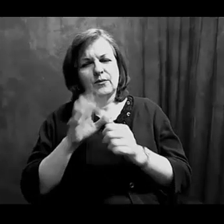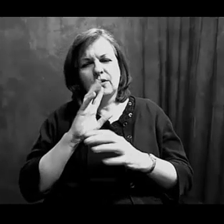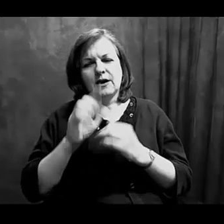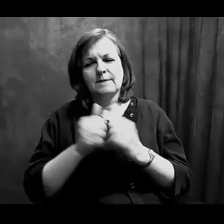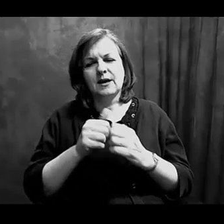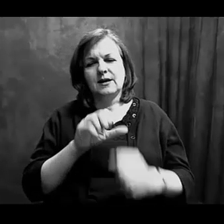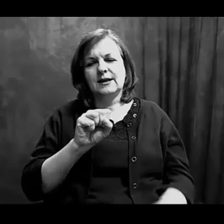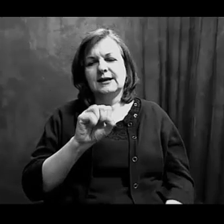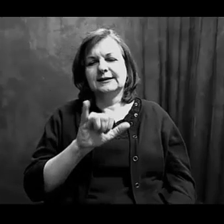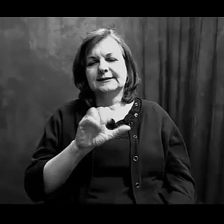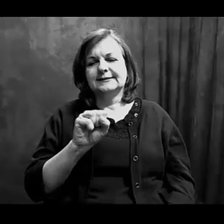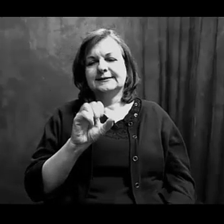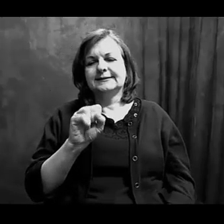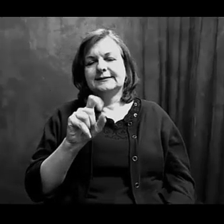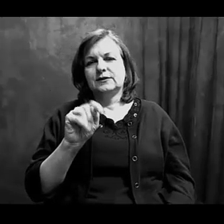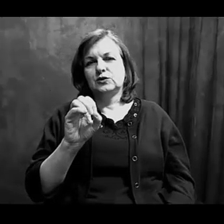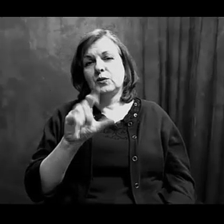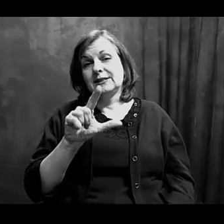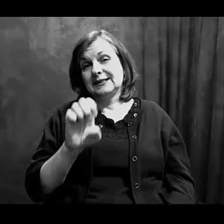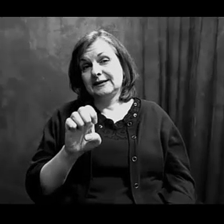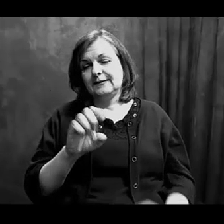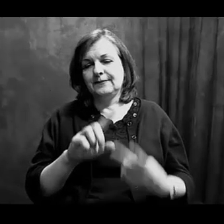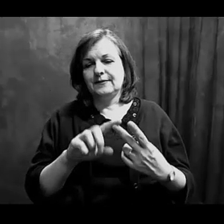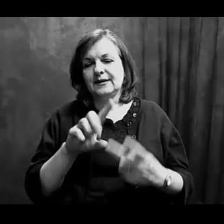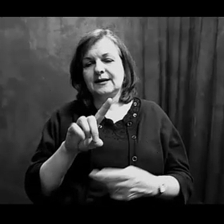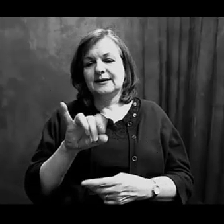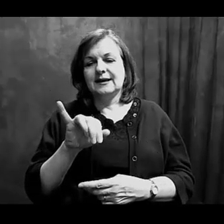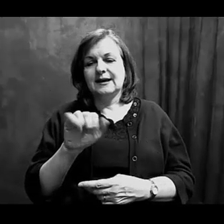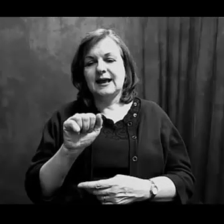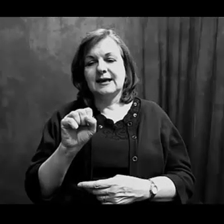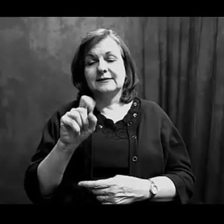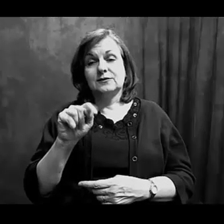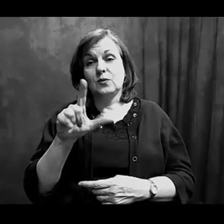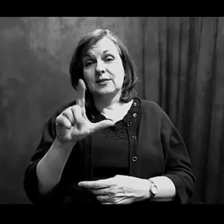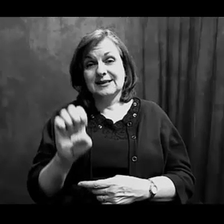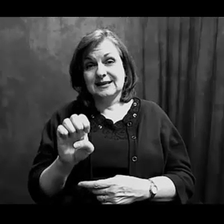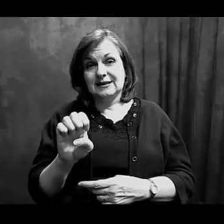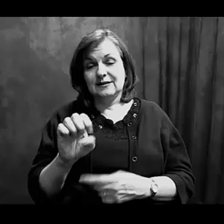and where we get those two pressures